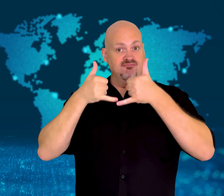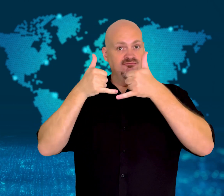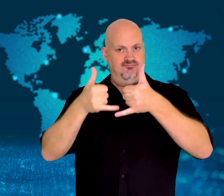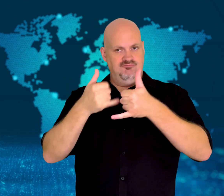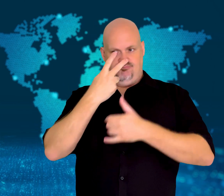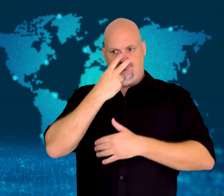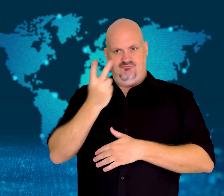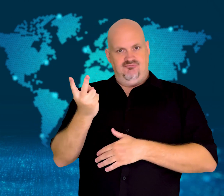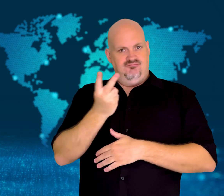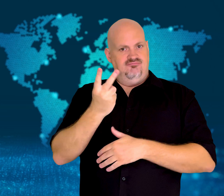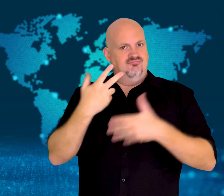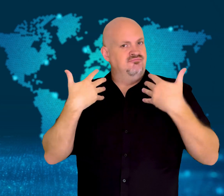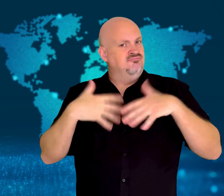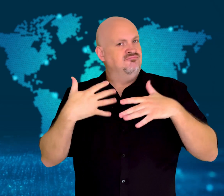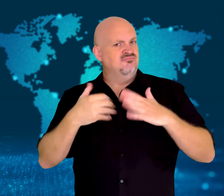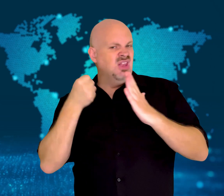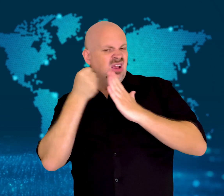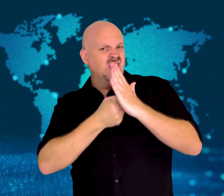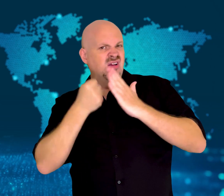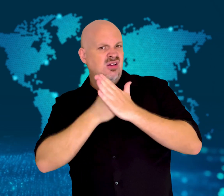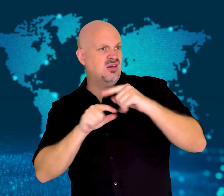in Ecuador.